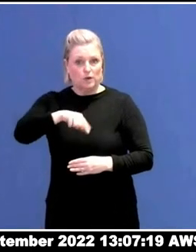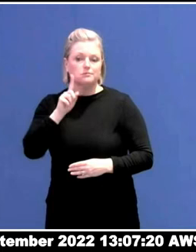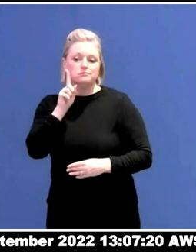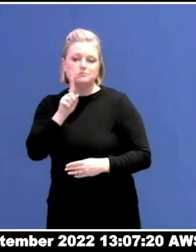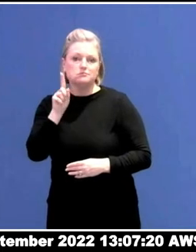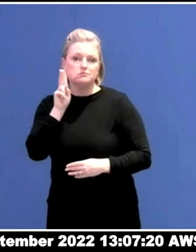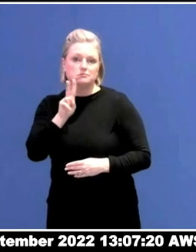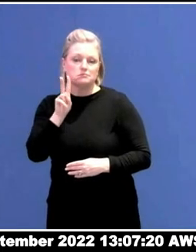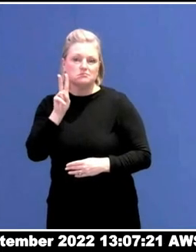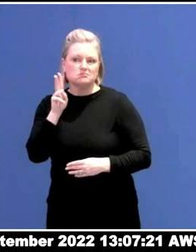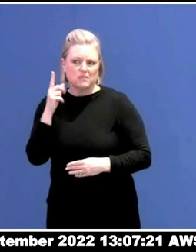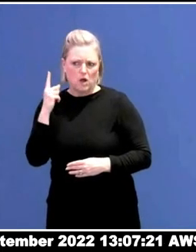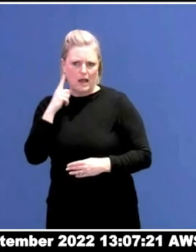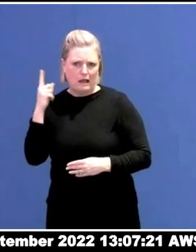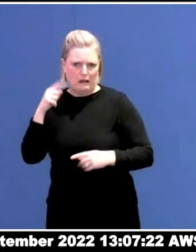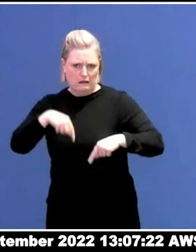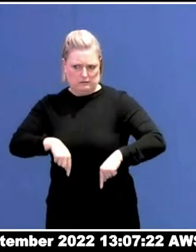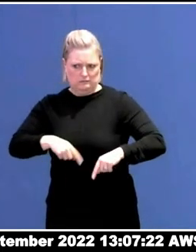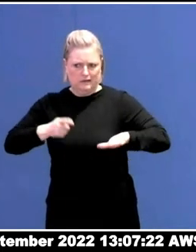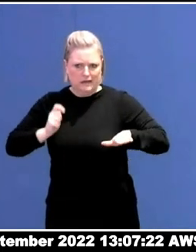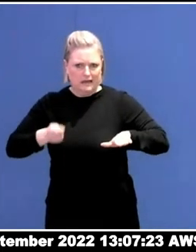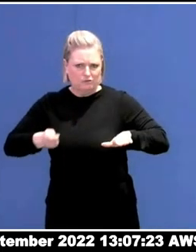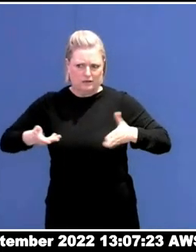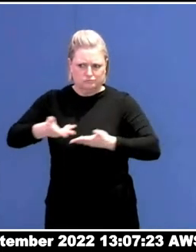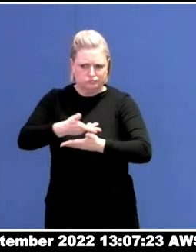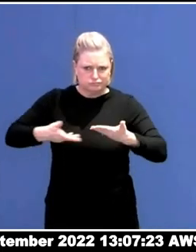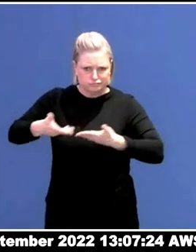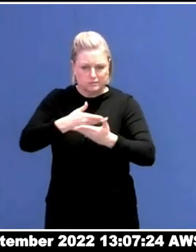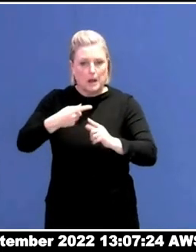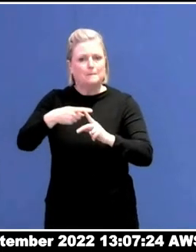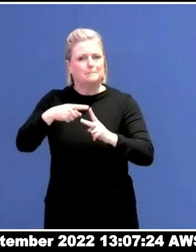written documents an observation particularly from the Inspector of Custodial